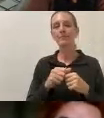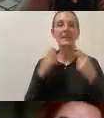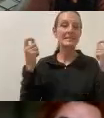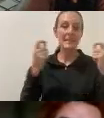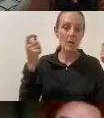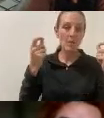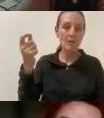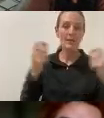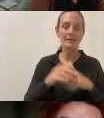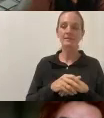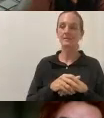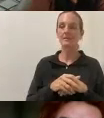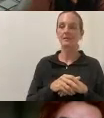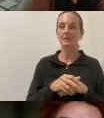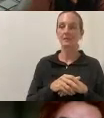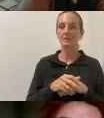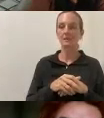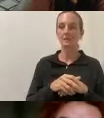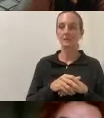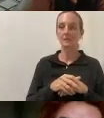doing.